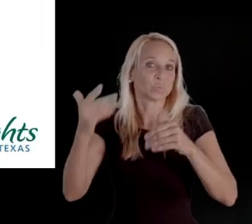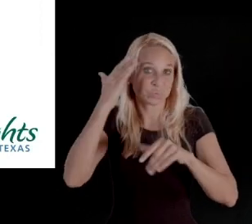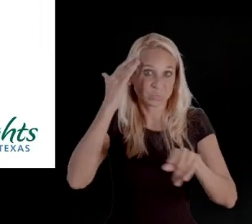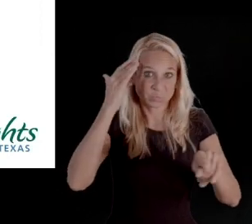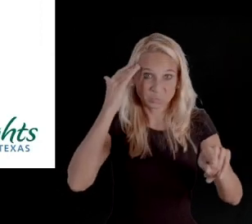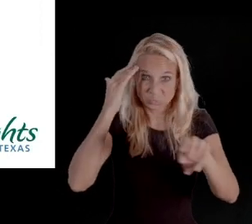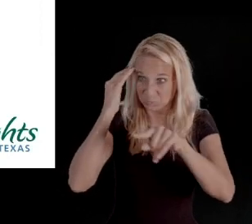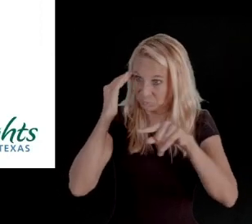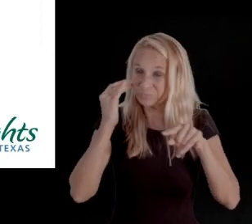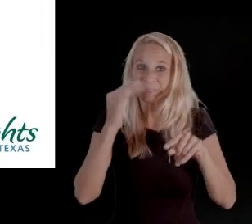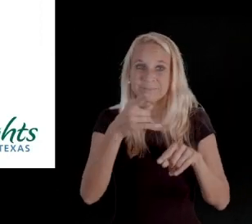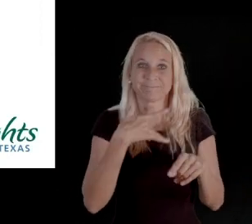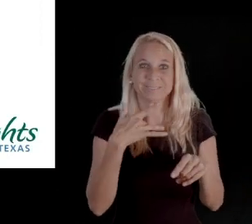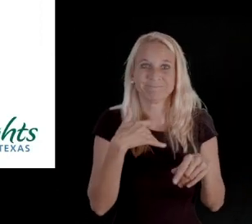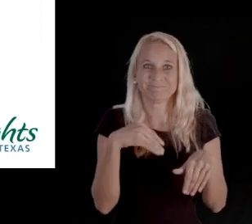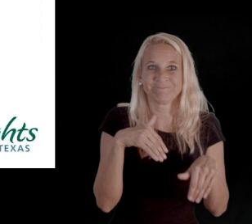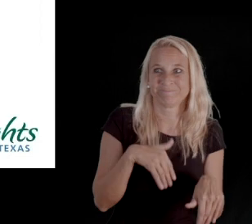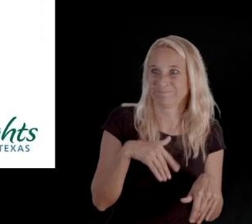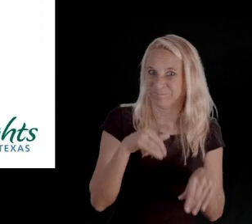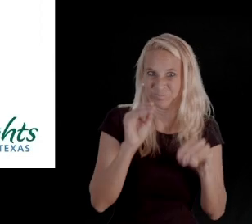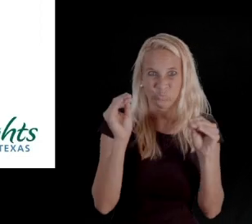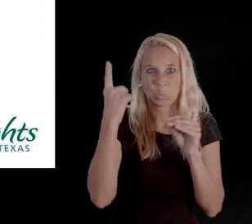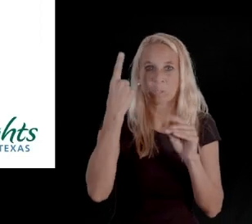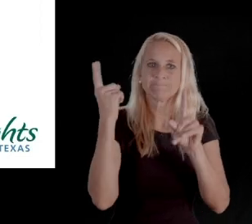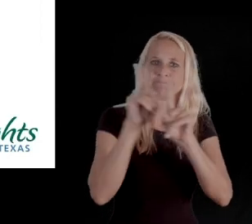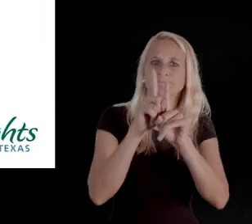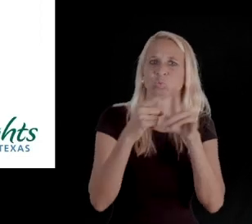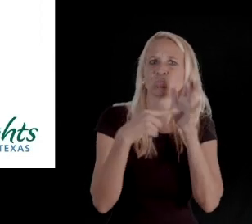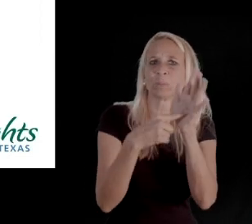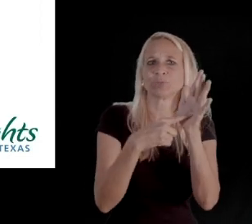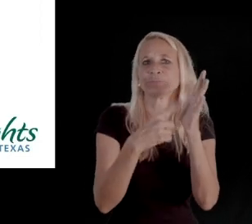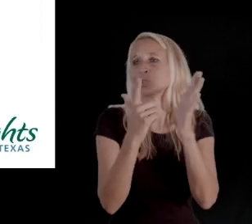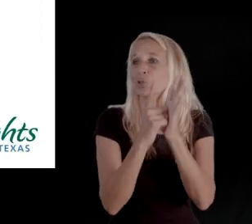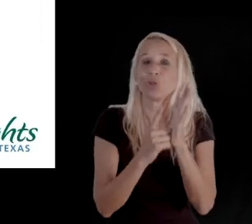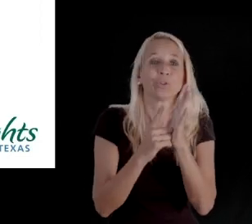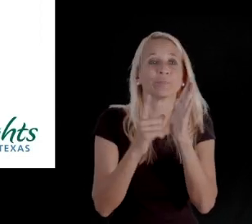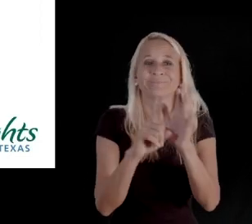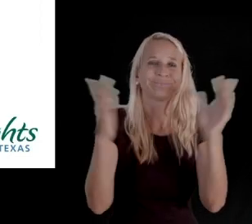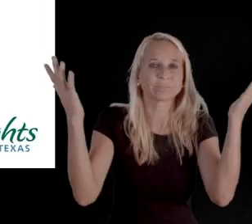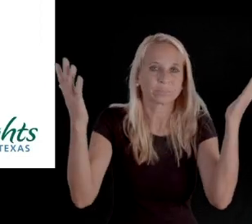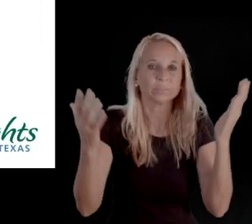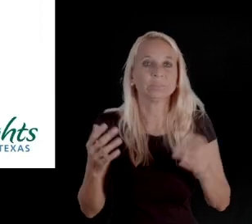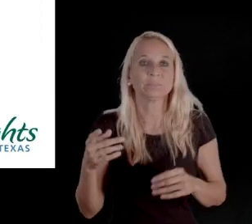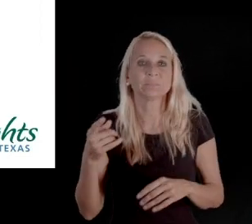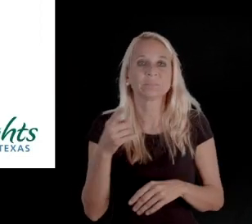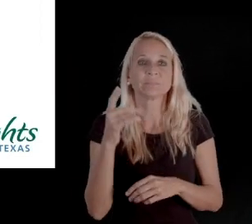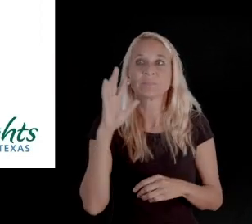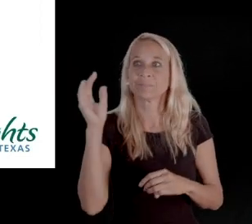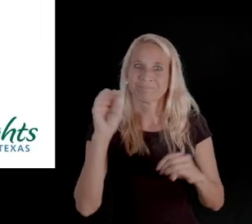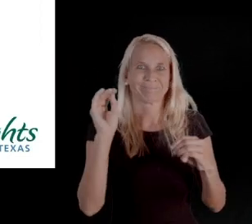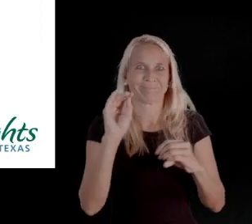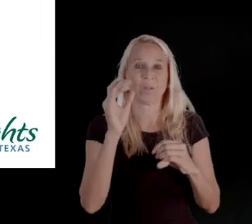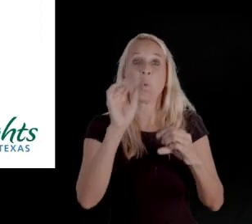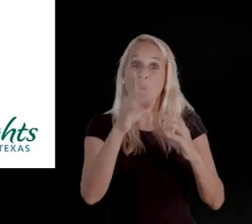is on the call. If you're unrepresented, they might ask, and even if you are represented, they might ask if they have to go over the fair hearing